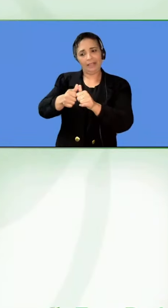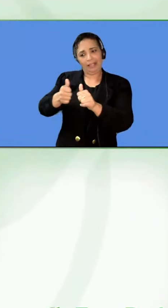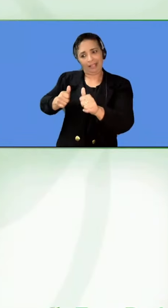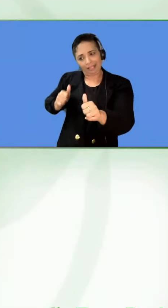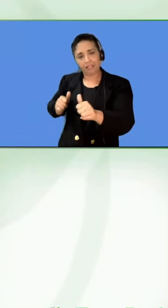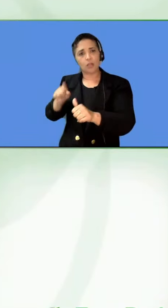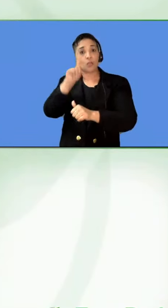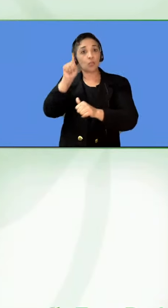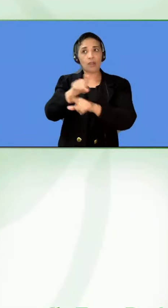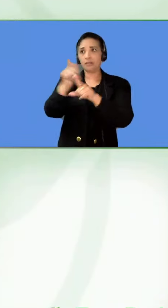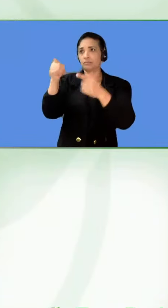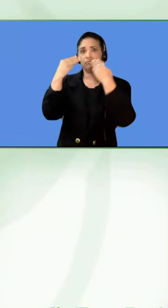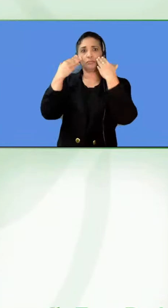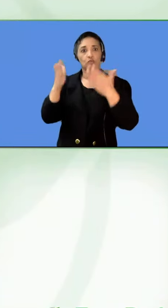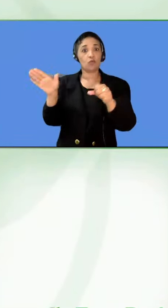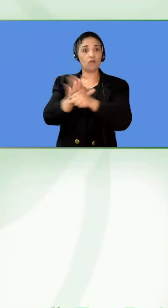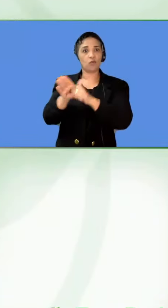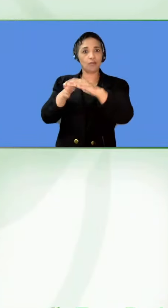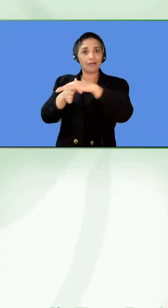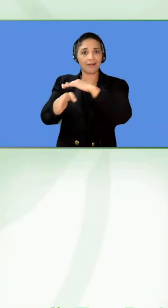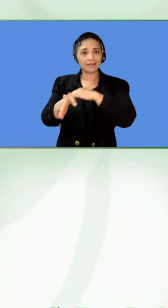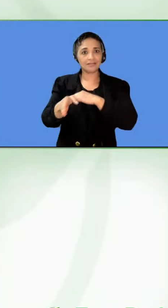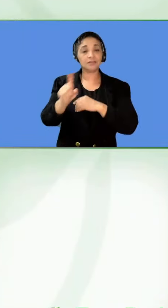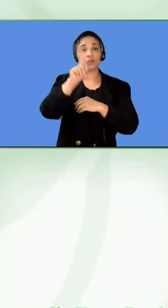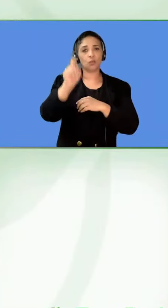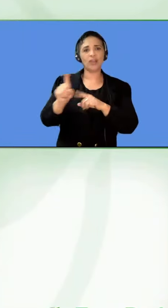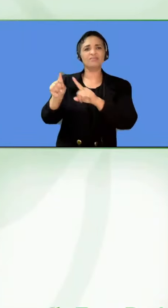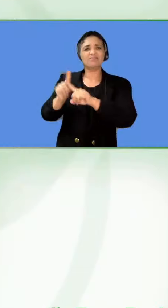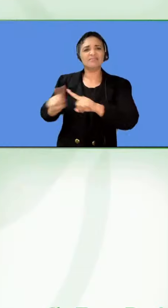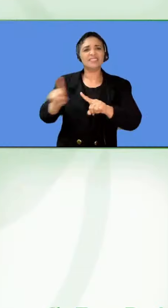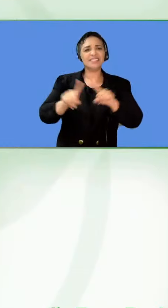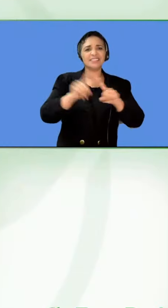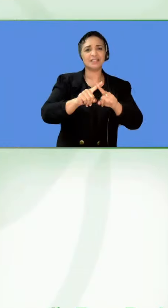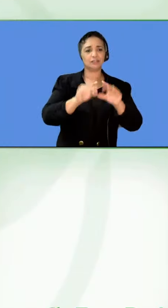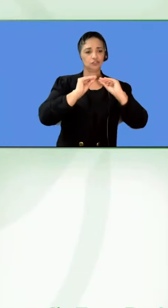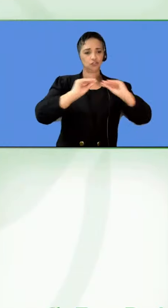Because I'm working with different professors with different media, so that is the biggest barrier.